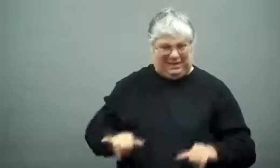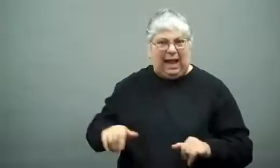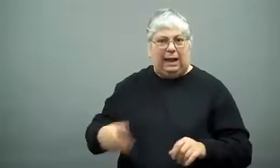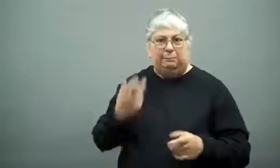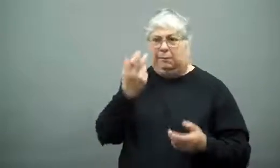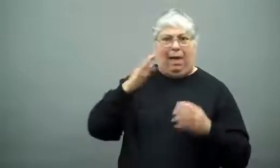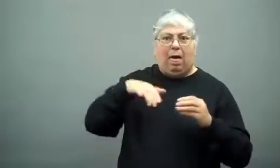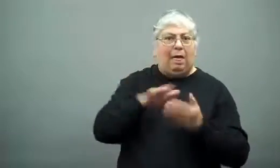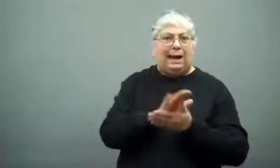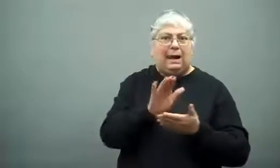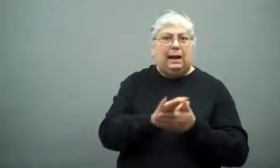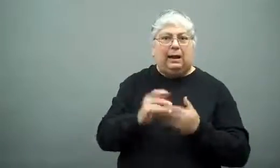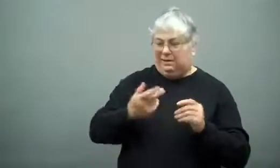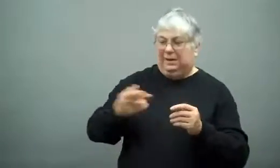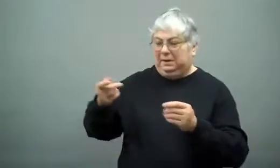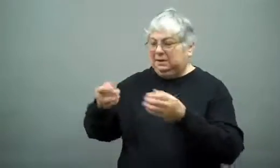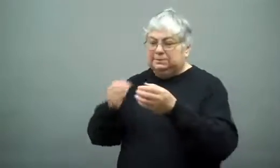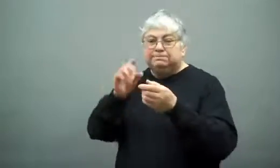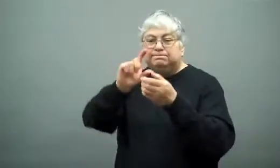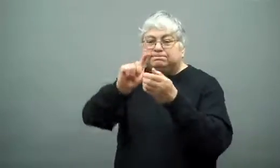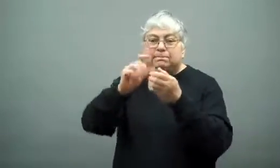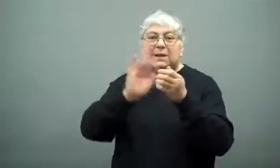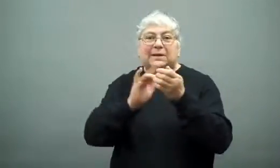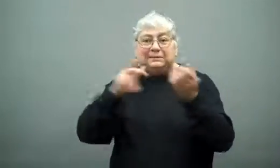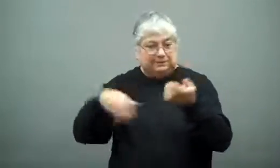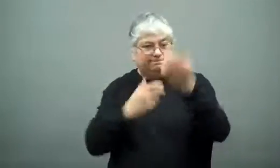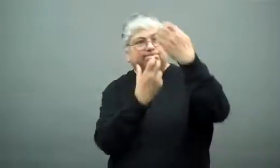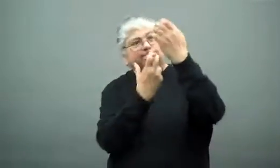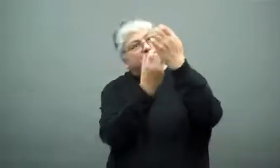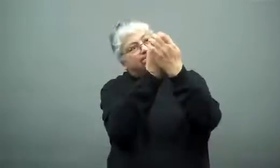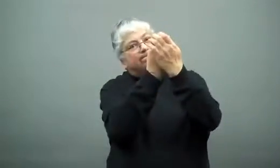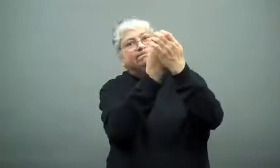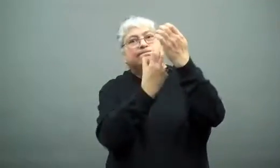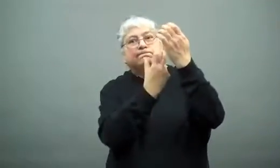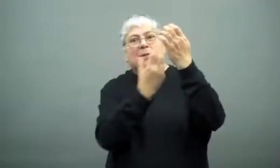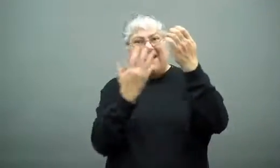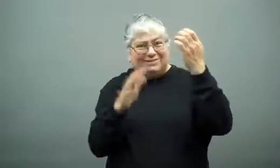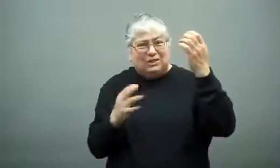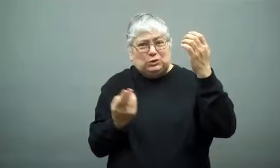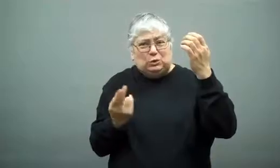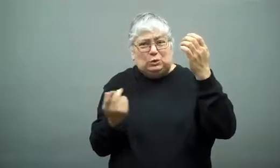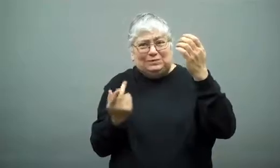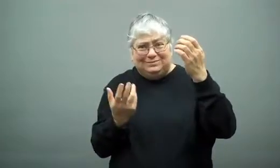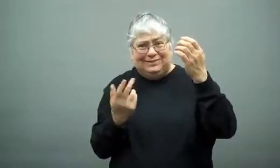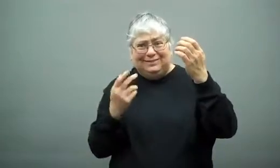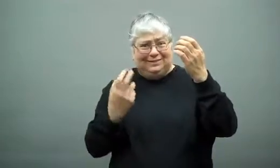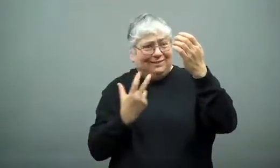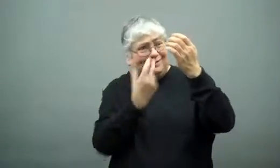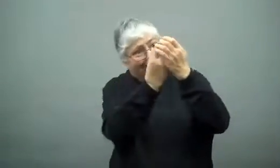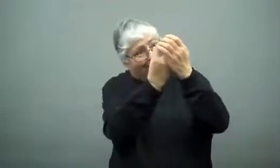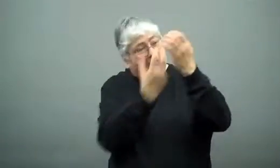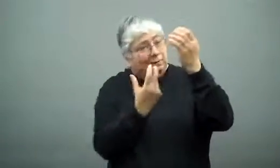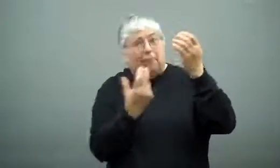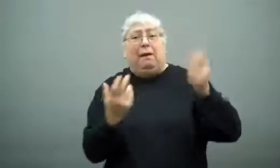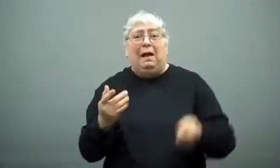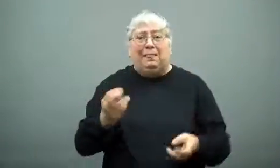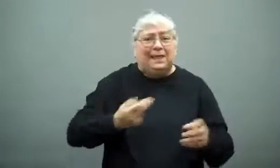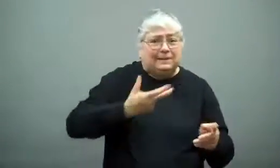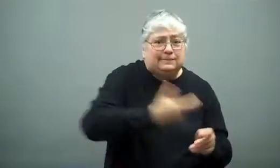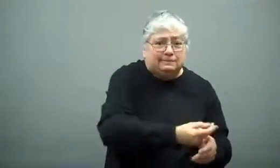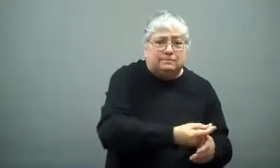The same, unsterilized needle would be used to draw more from the vial.